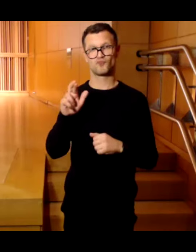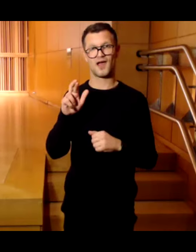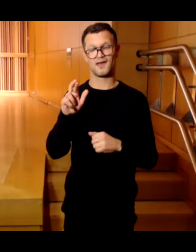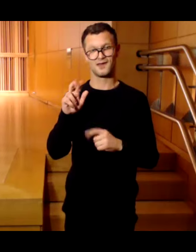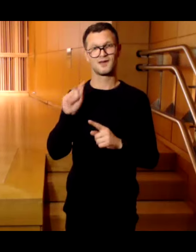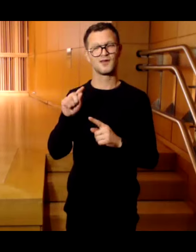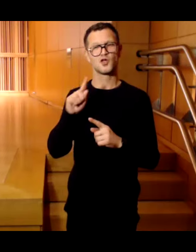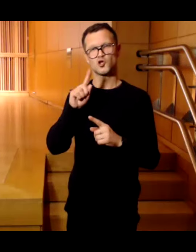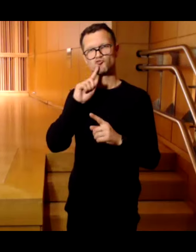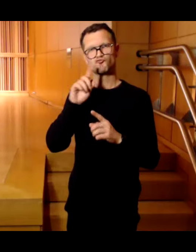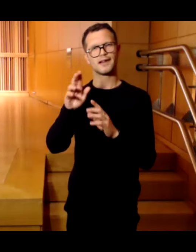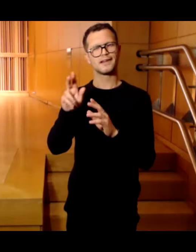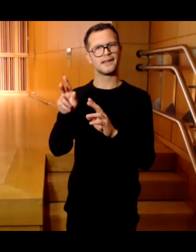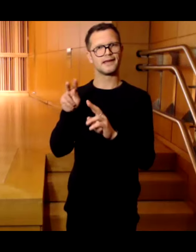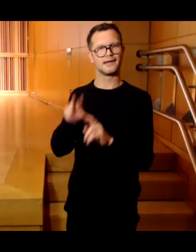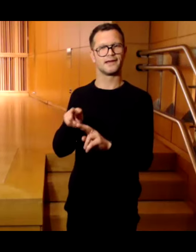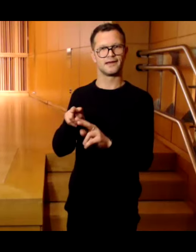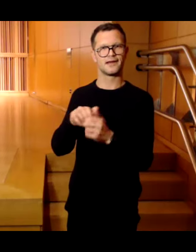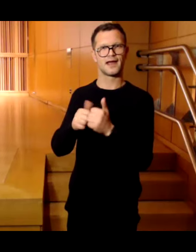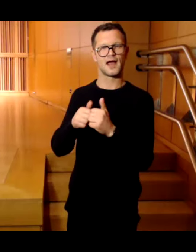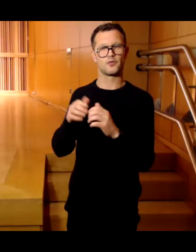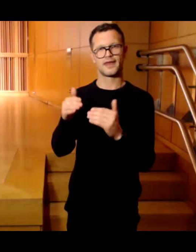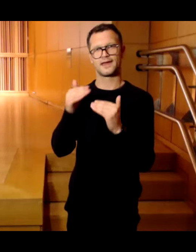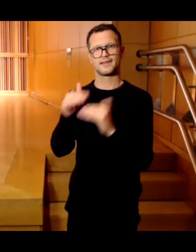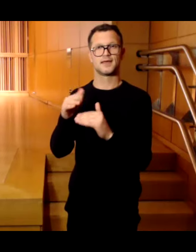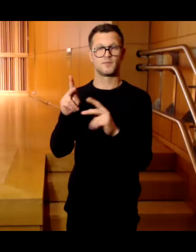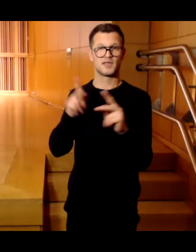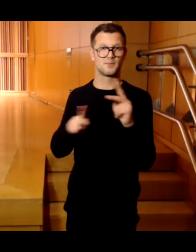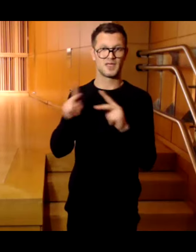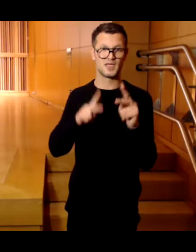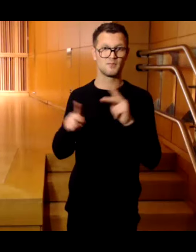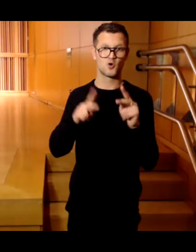Is it indeed an attack on the practices and procedures of what I have called our civic faith.